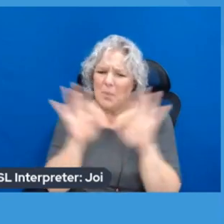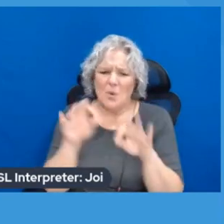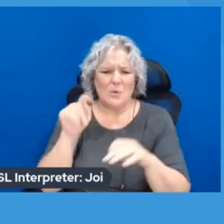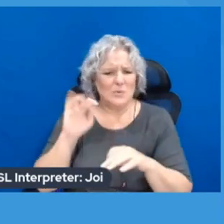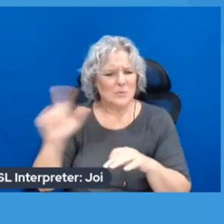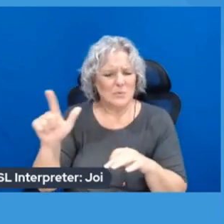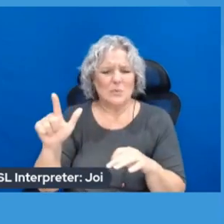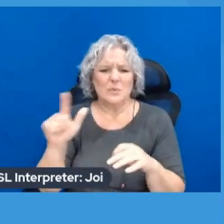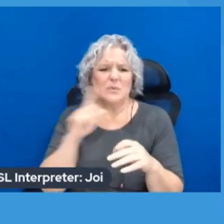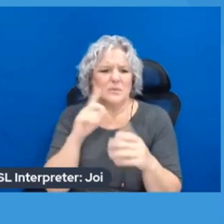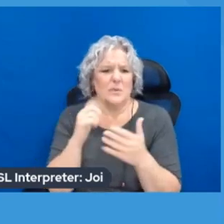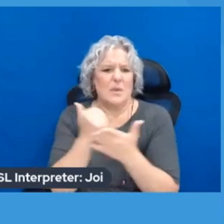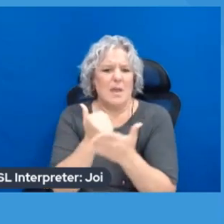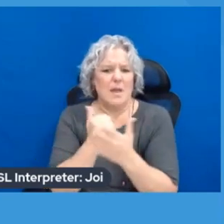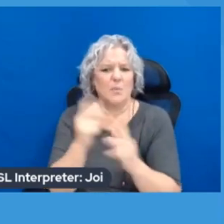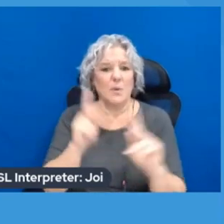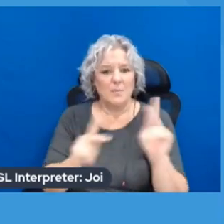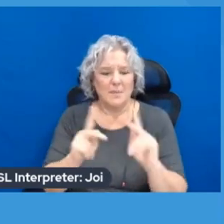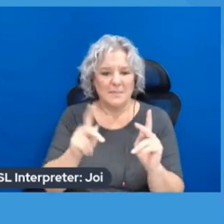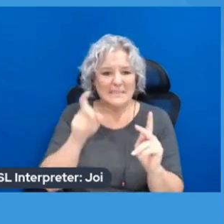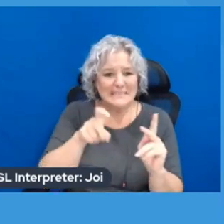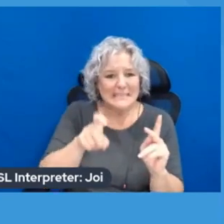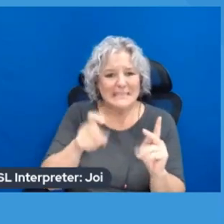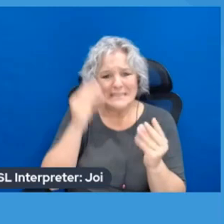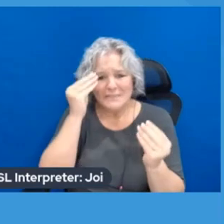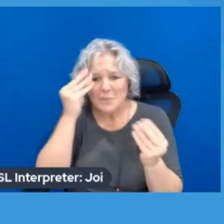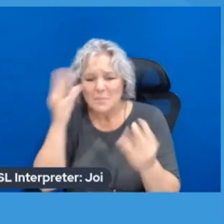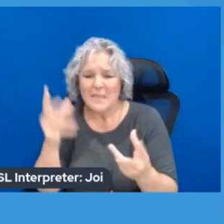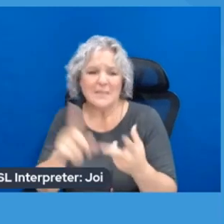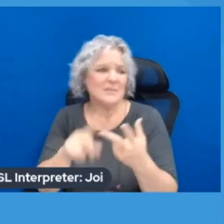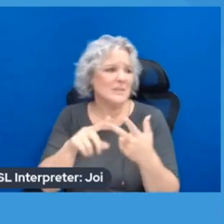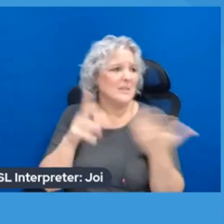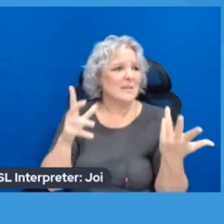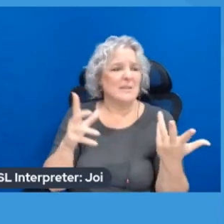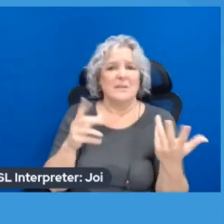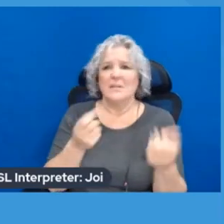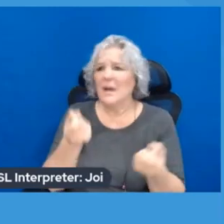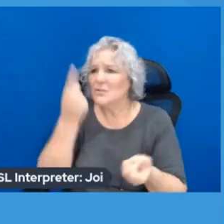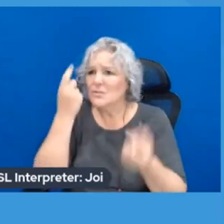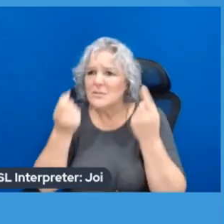are getting the information they need to be able to provide comprehensive services.